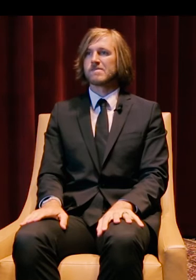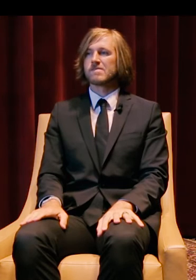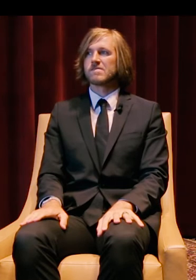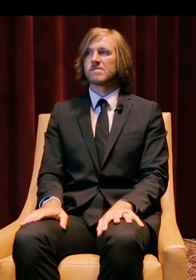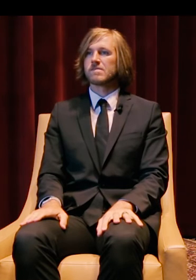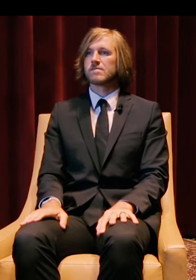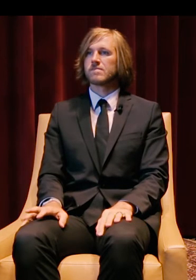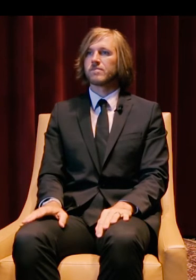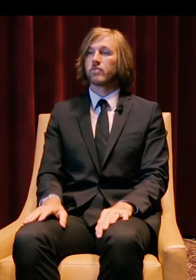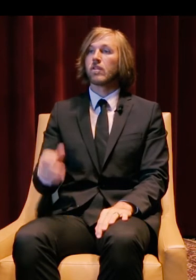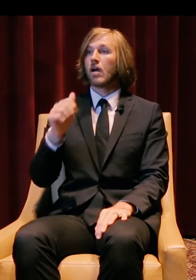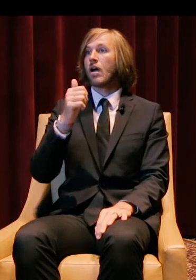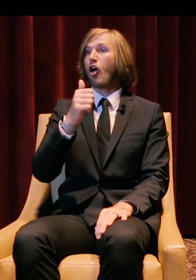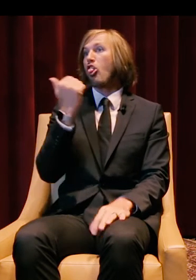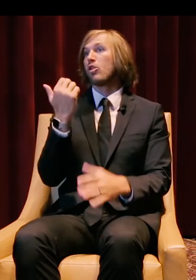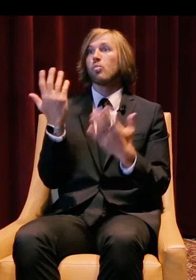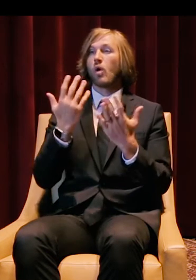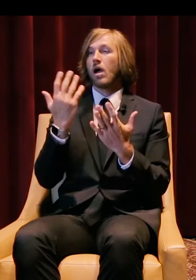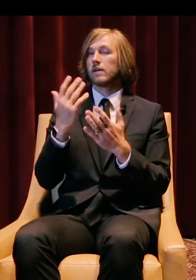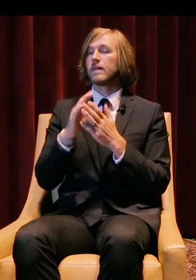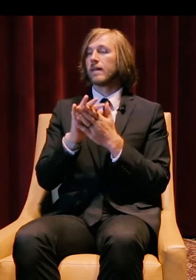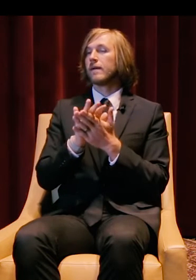The other thing, I think, is that you need,